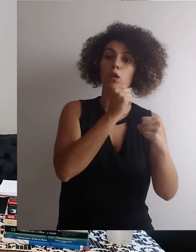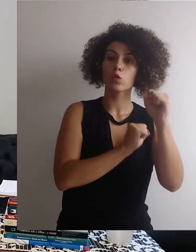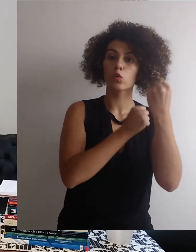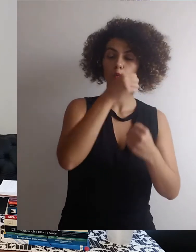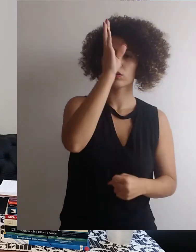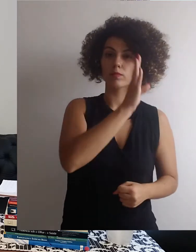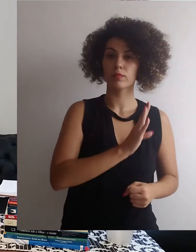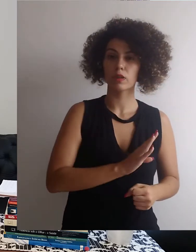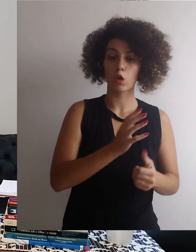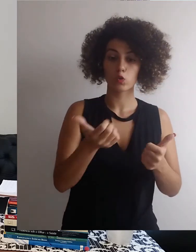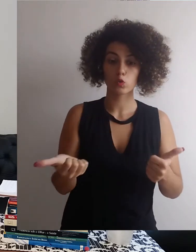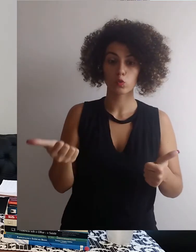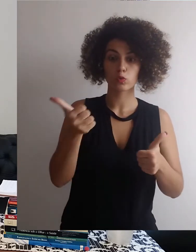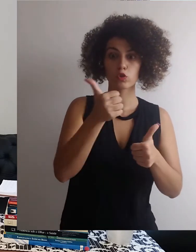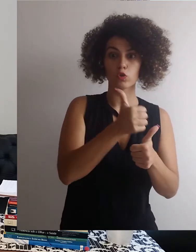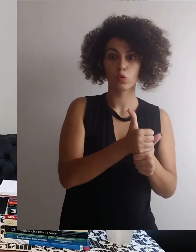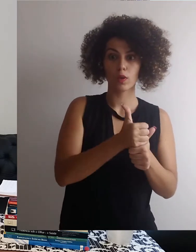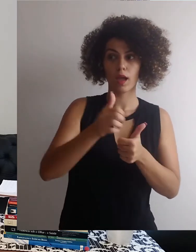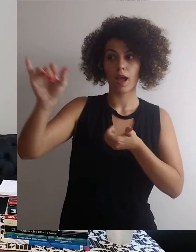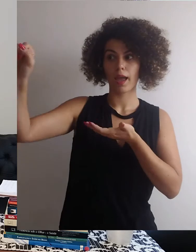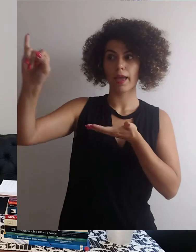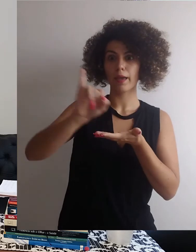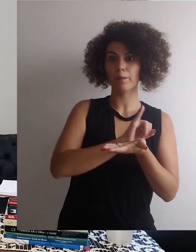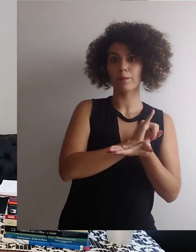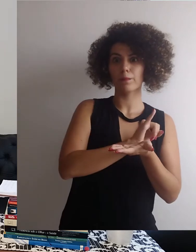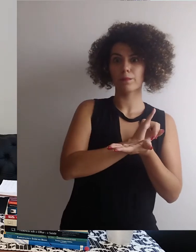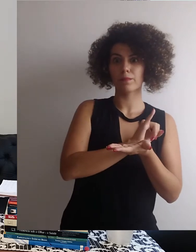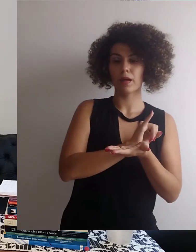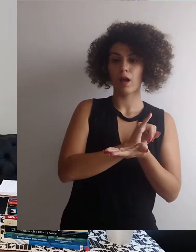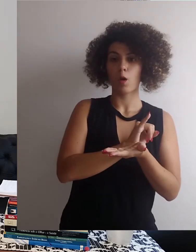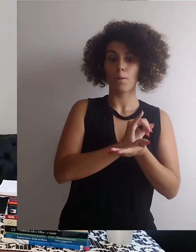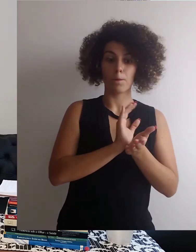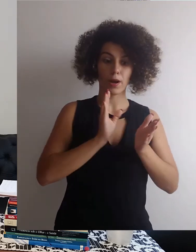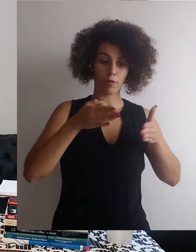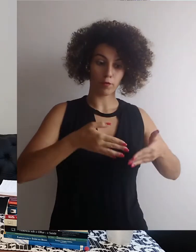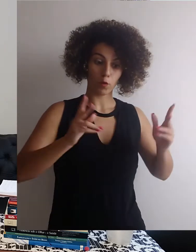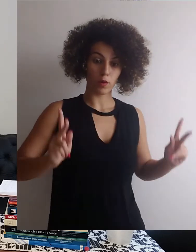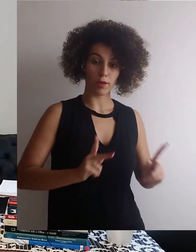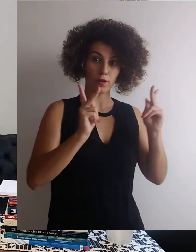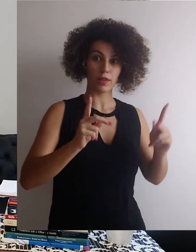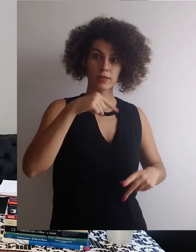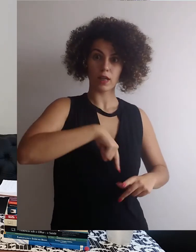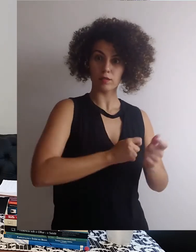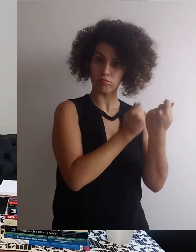through the import substitution policy, which tried to make the national industry more independent